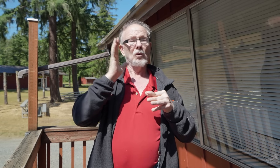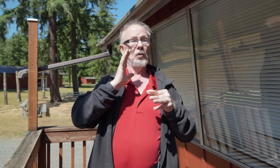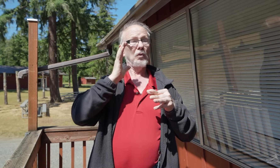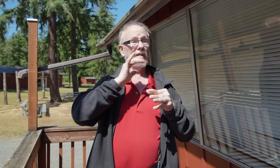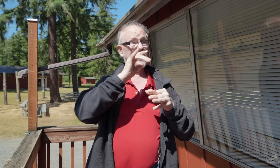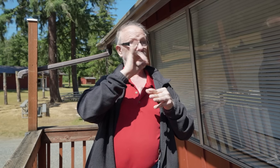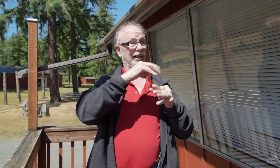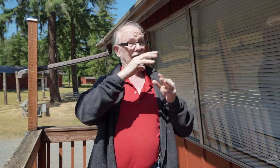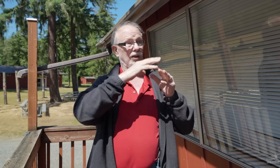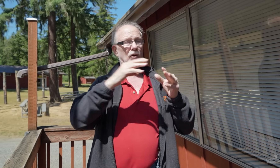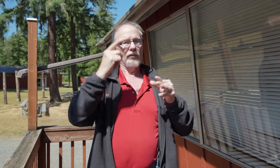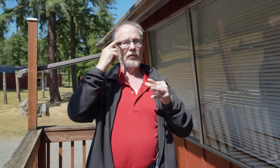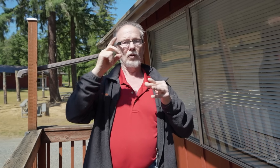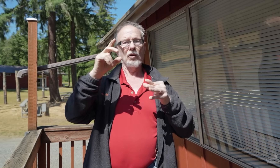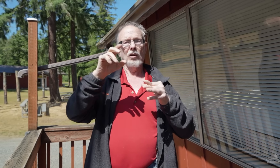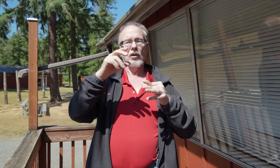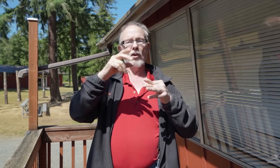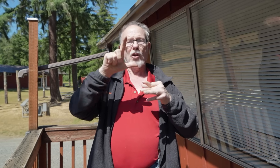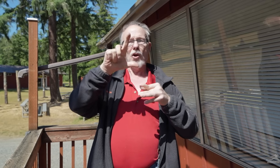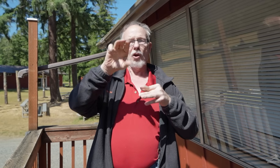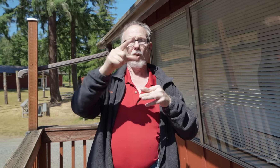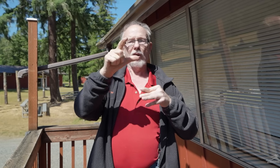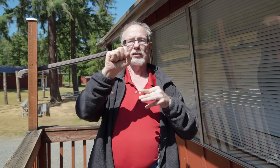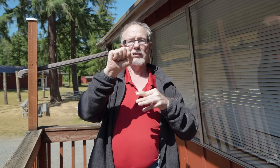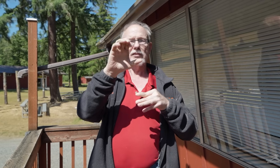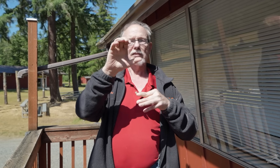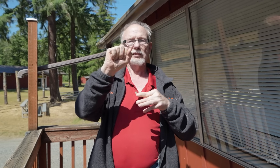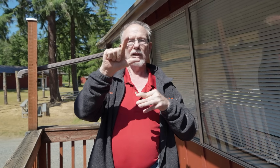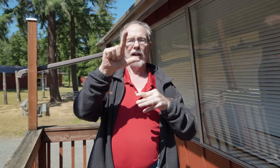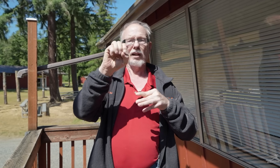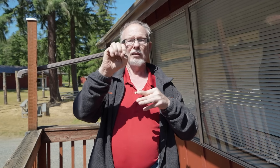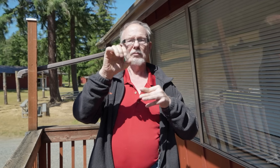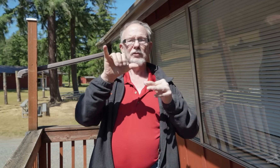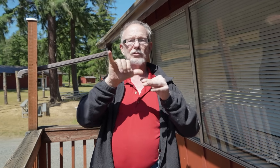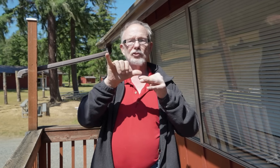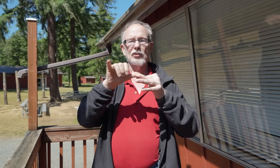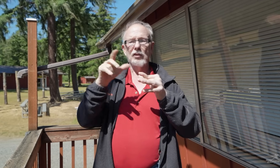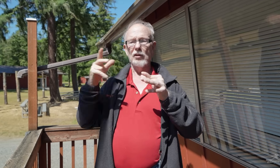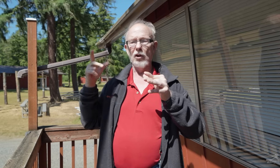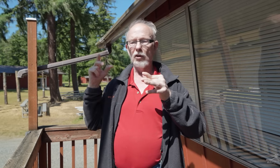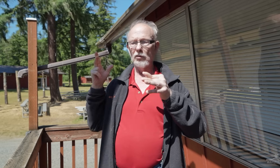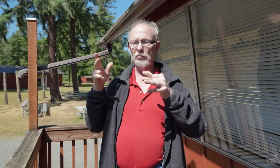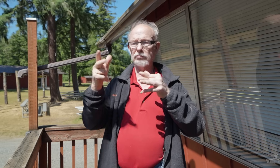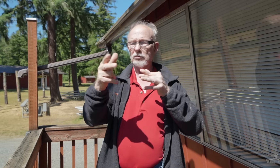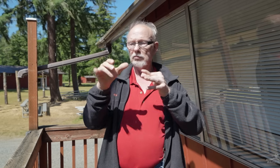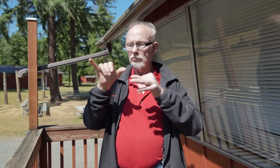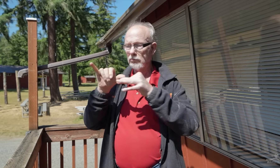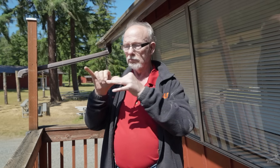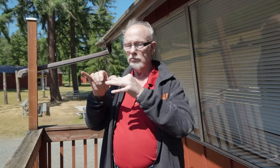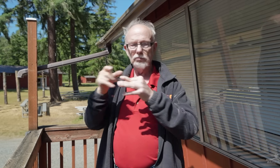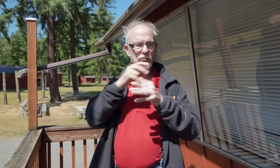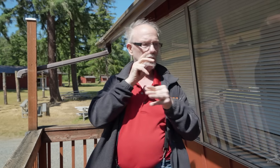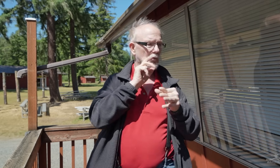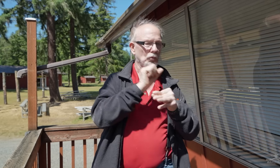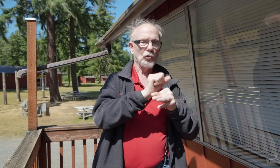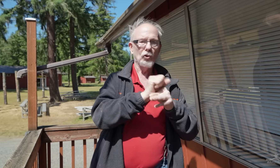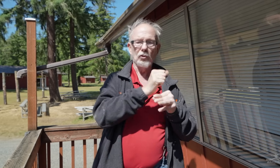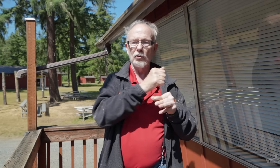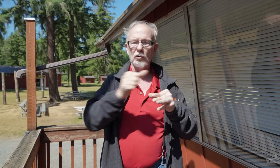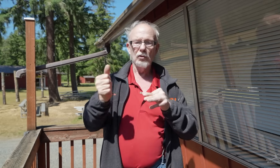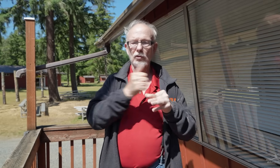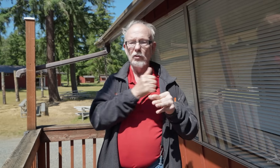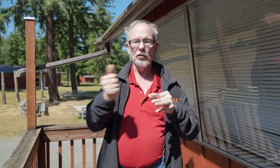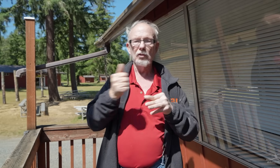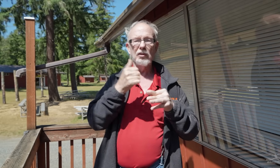it used to be for log scale, where they measured logs coming in.